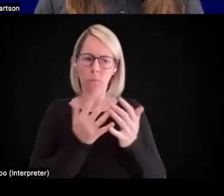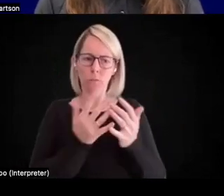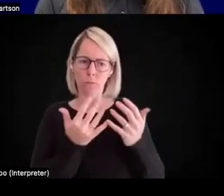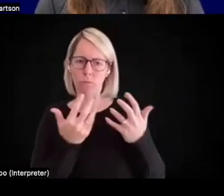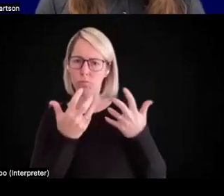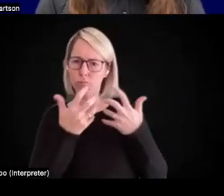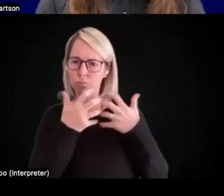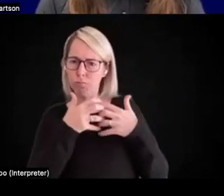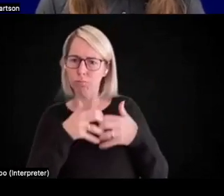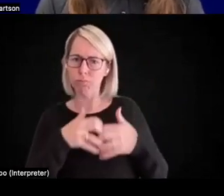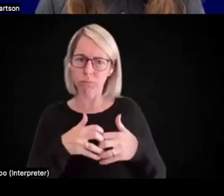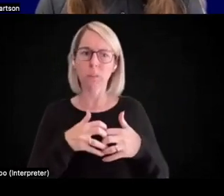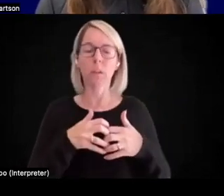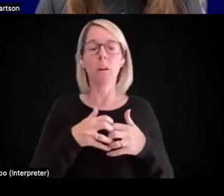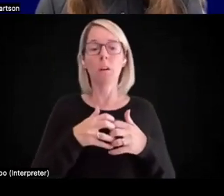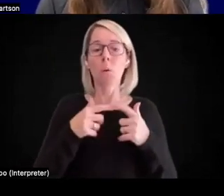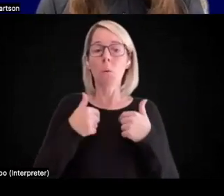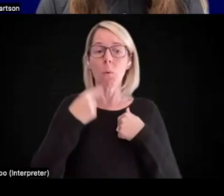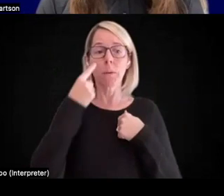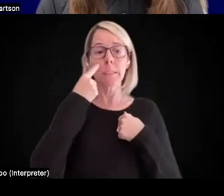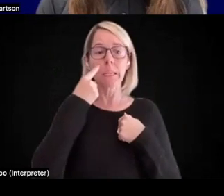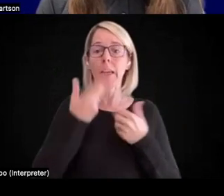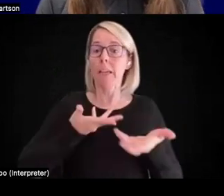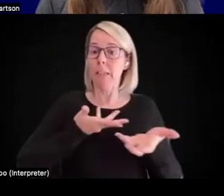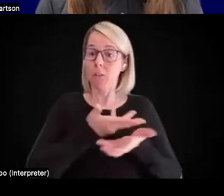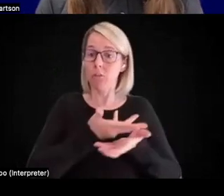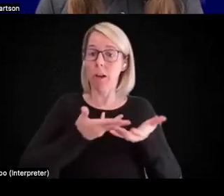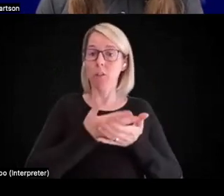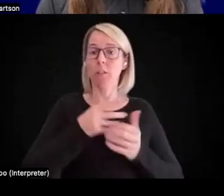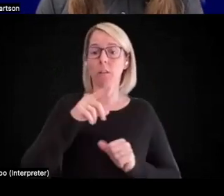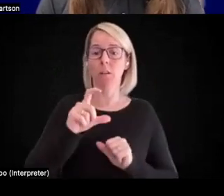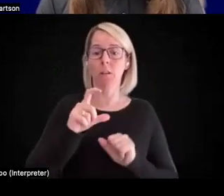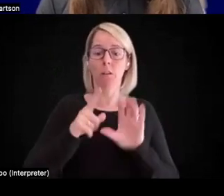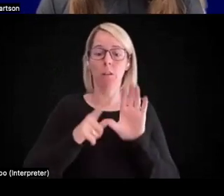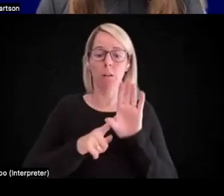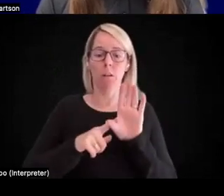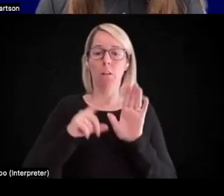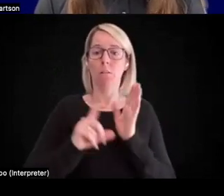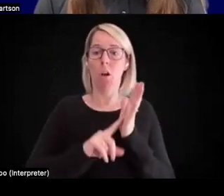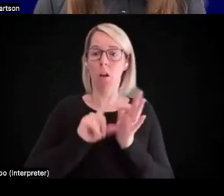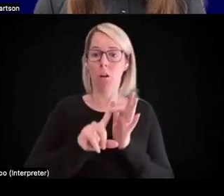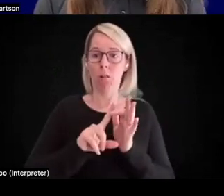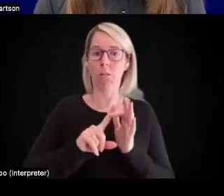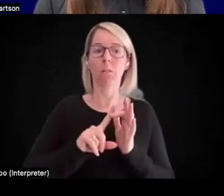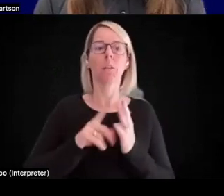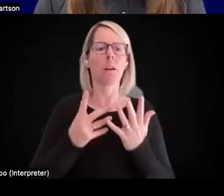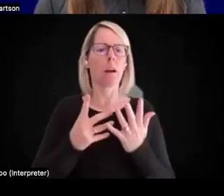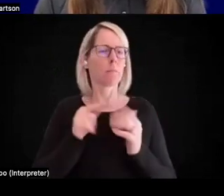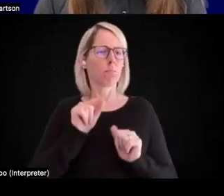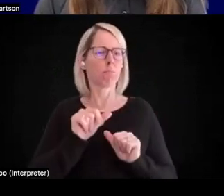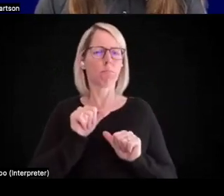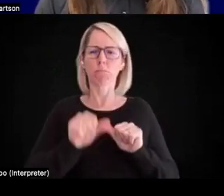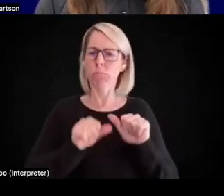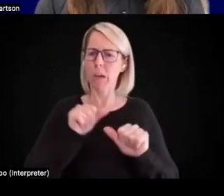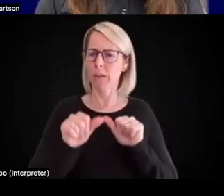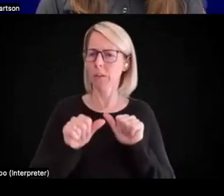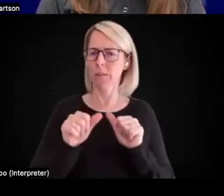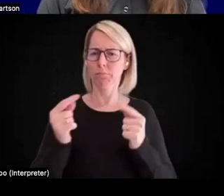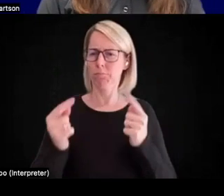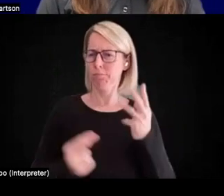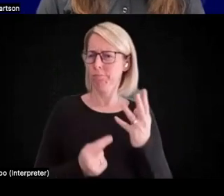an "interaction cycle" and the strategies used in that, and throughout the webinar there will